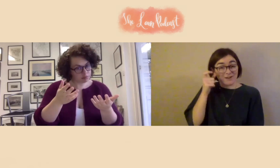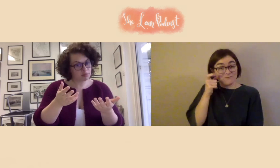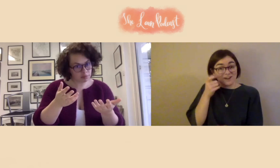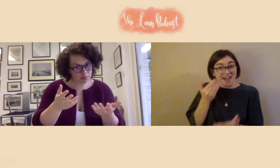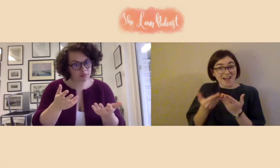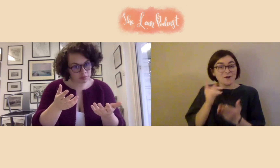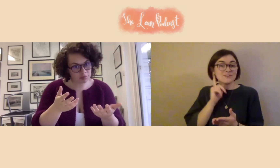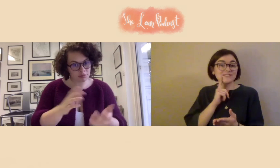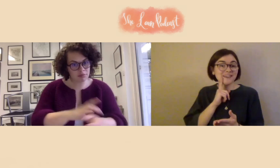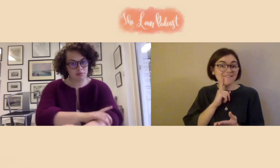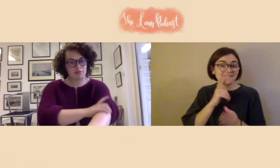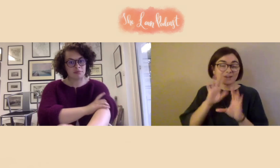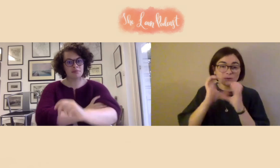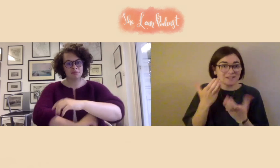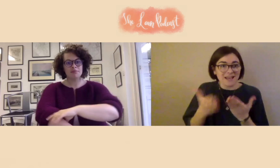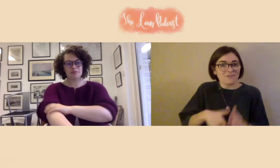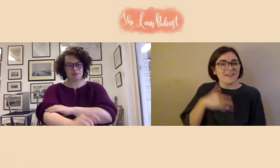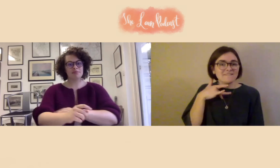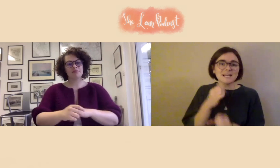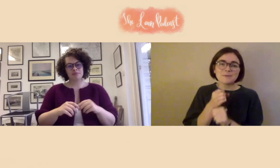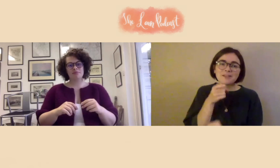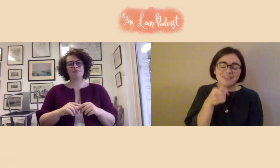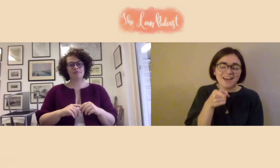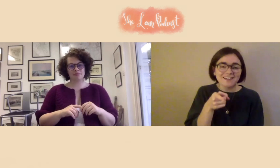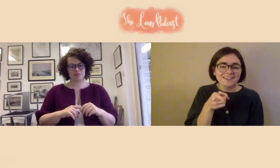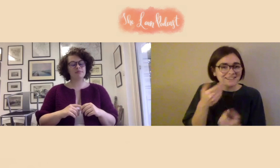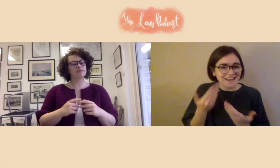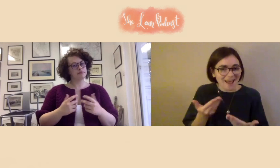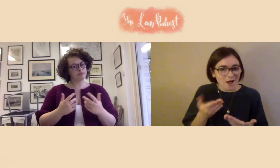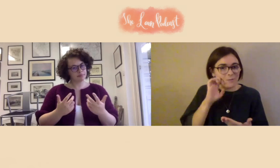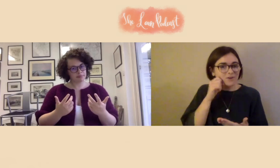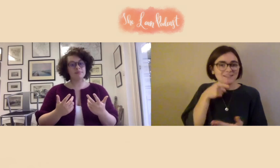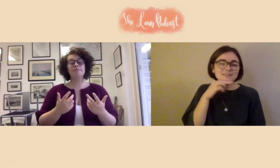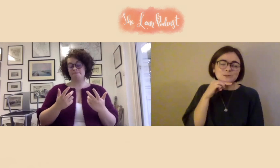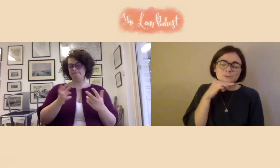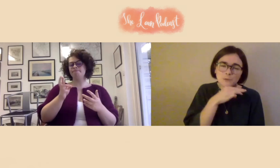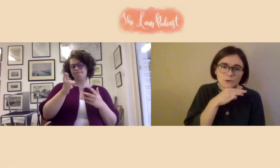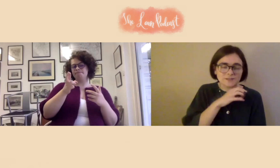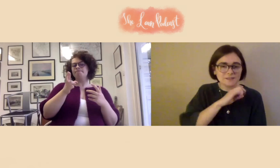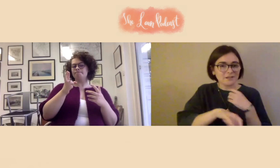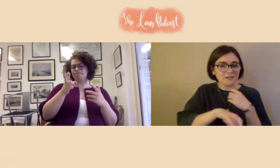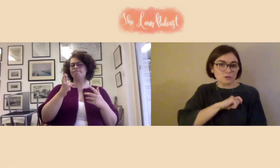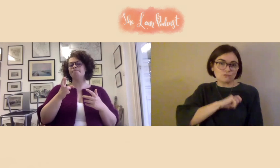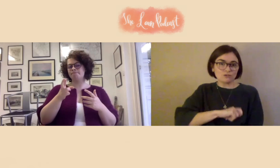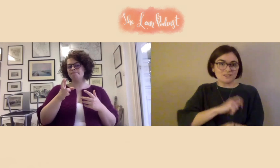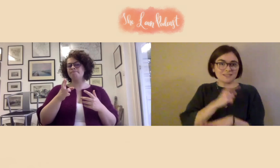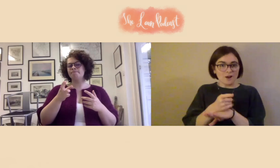in what we're so used to in an interpreting situation because we don't have that human connection. And as well,